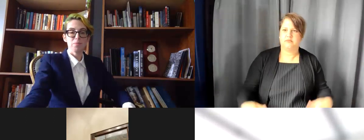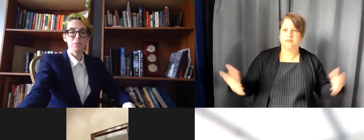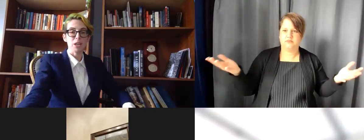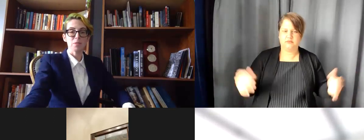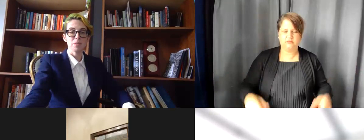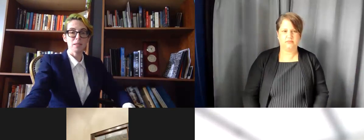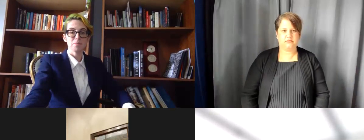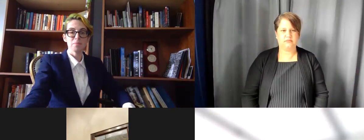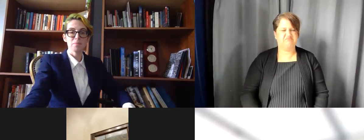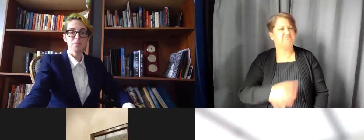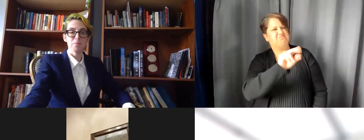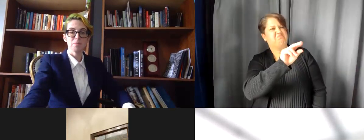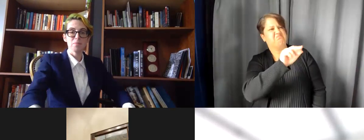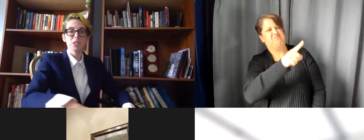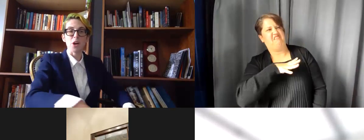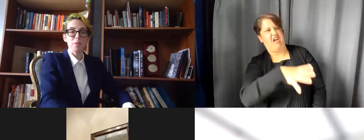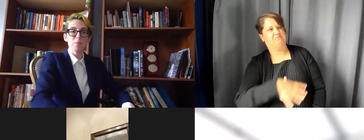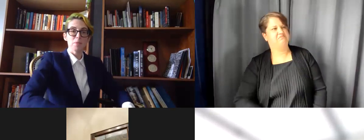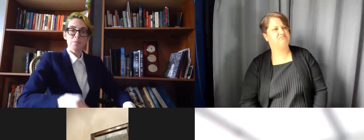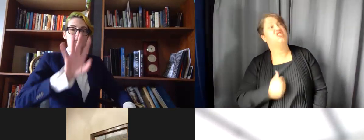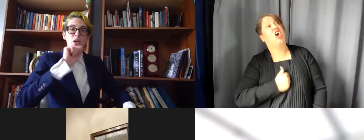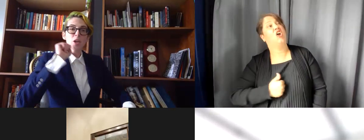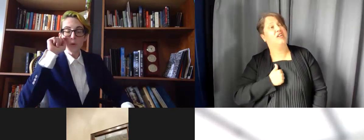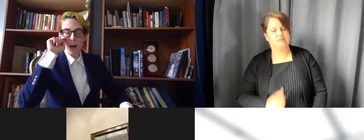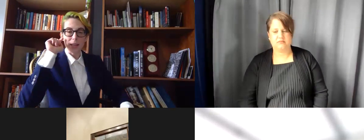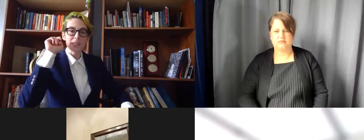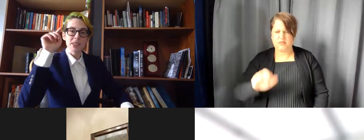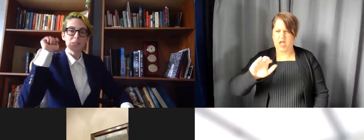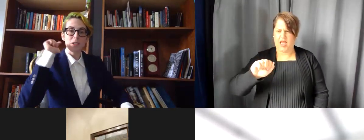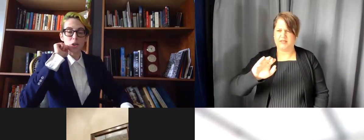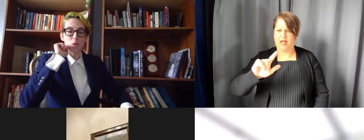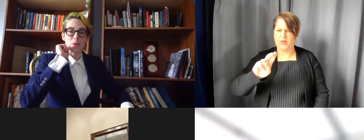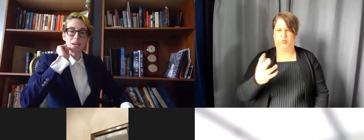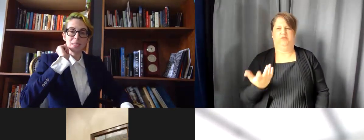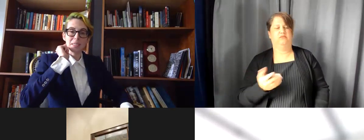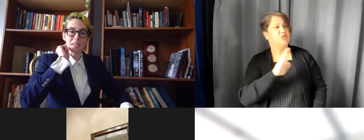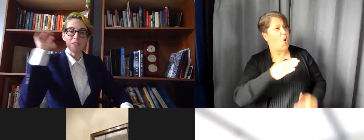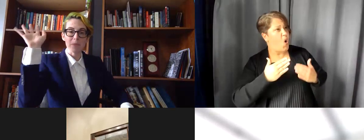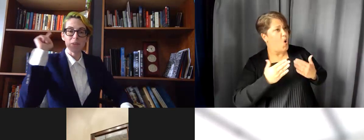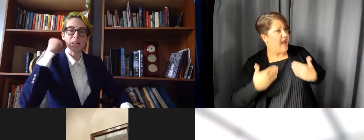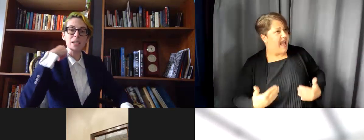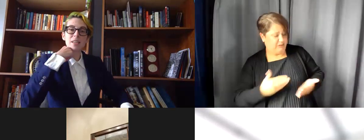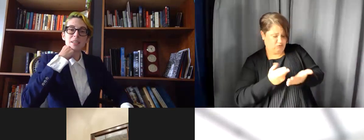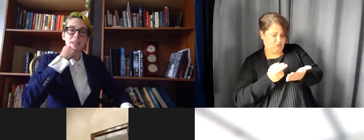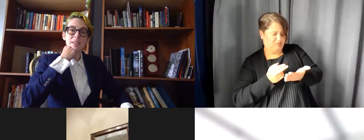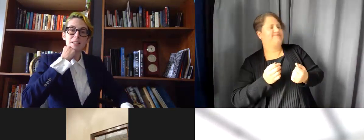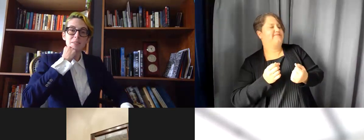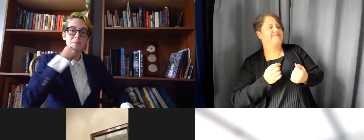Farrah Garland: no like. Sorry your rights are human rights. They haven't been violated like